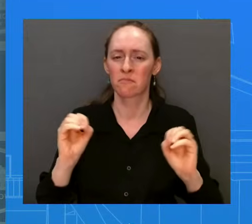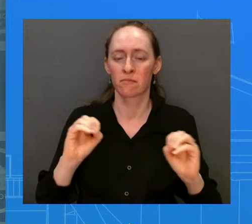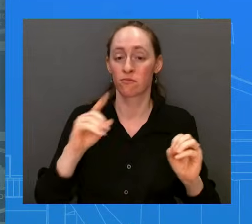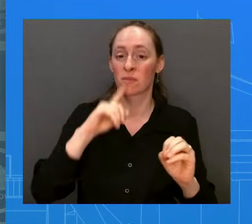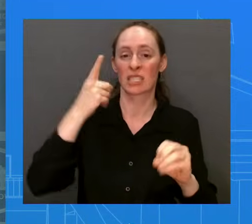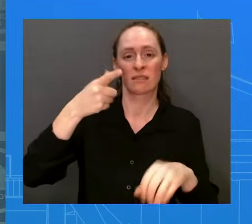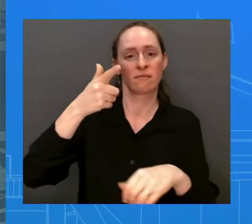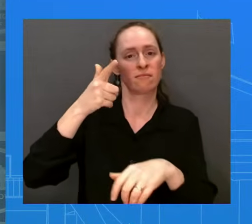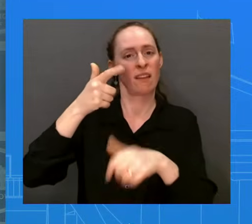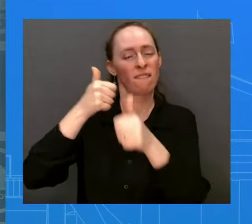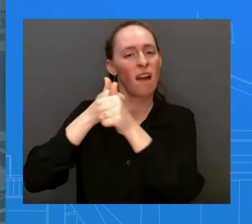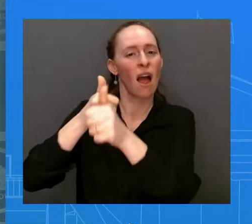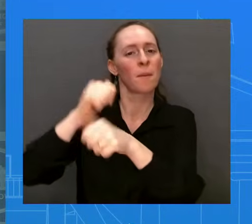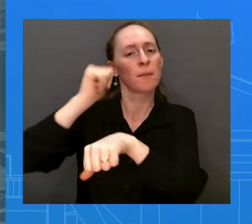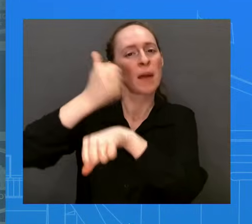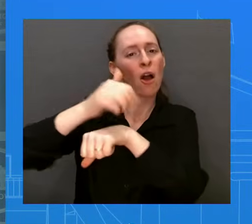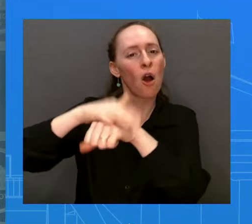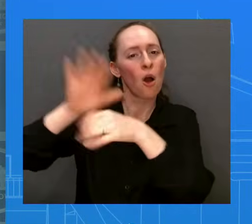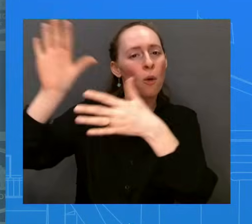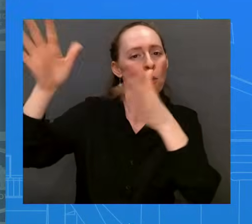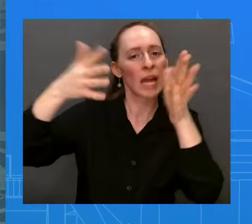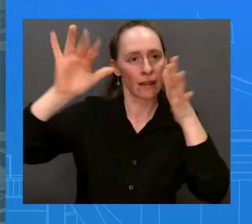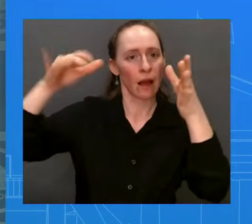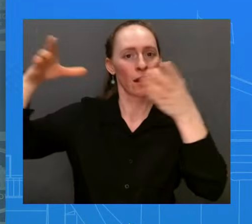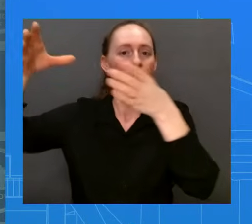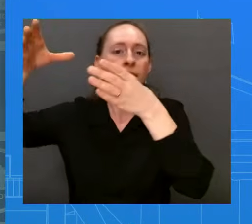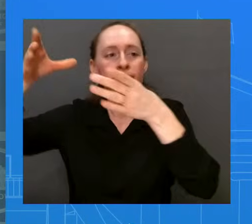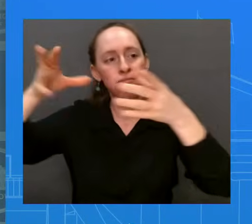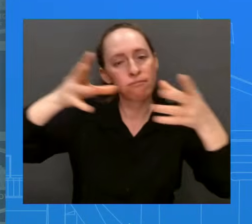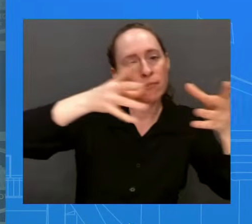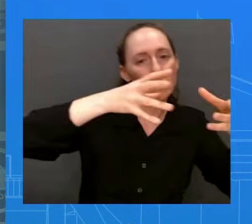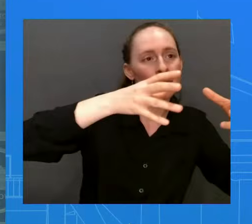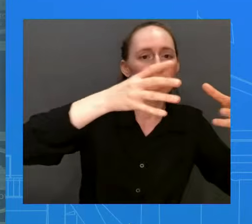But certainly, as the prevailing winds, particularly at that altitude,